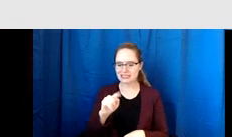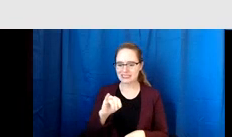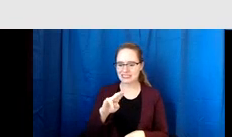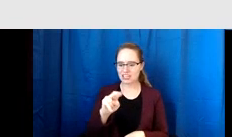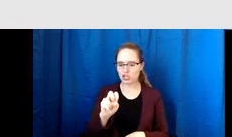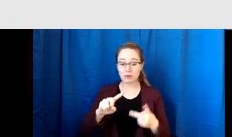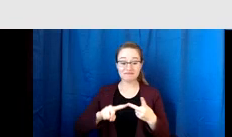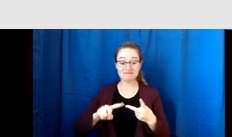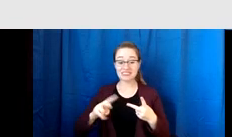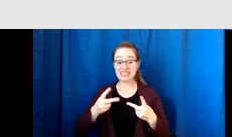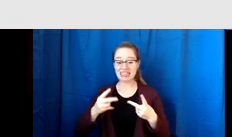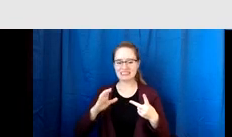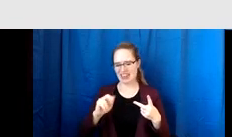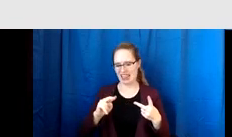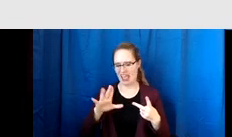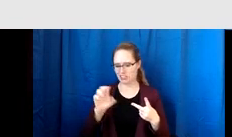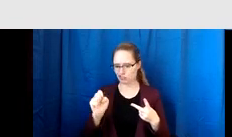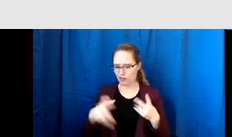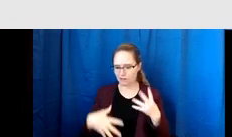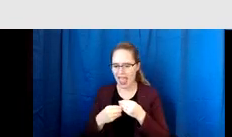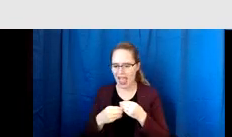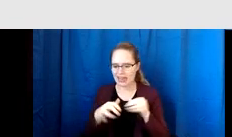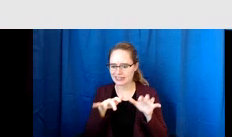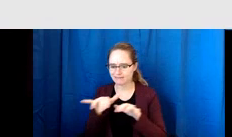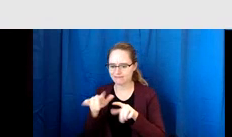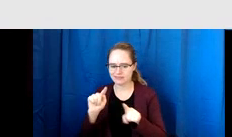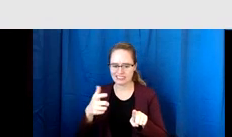So we used the appropriate text for those buttons.